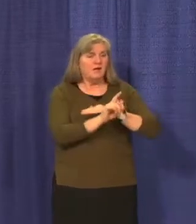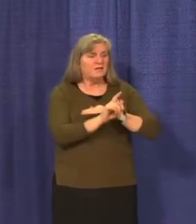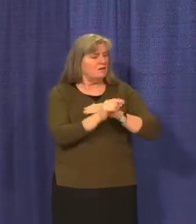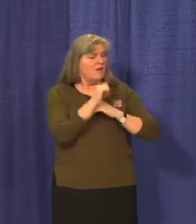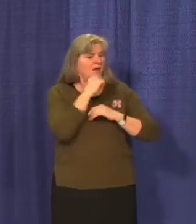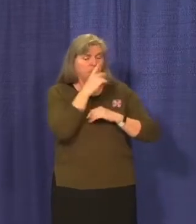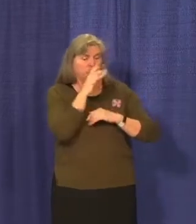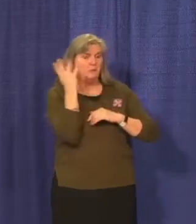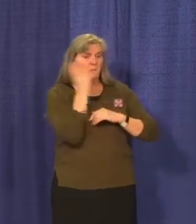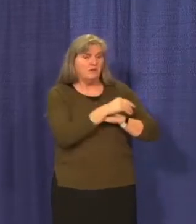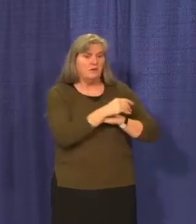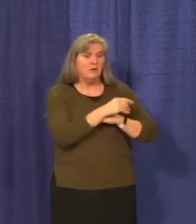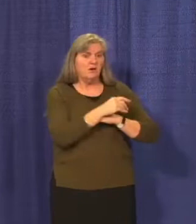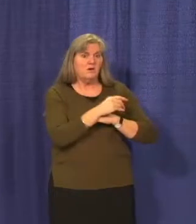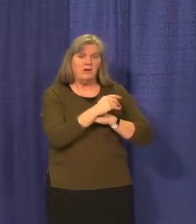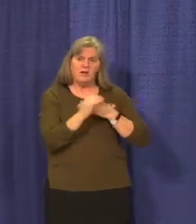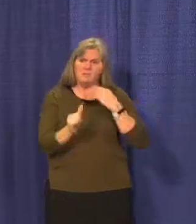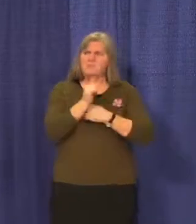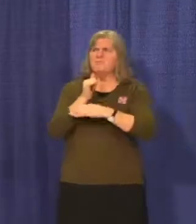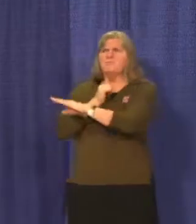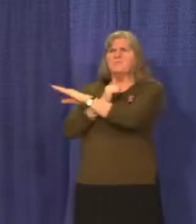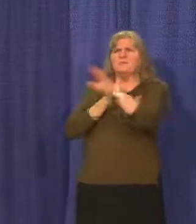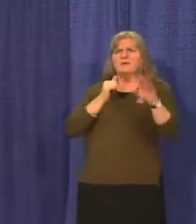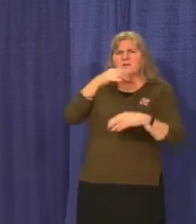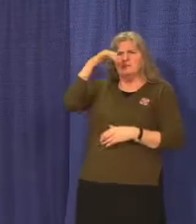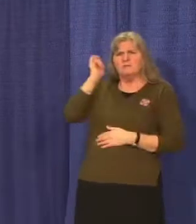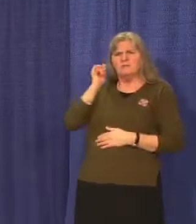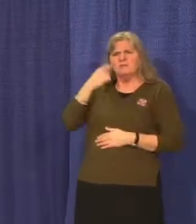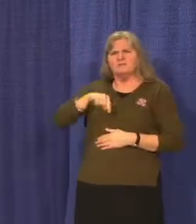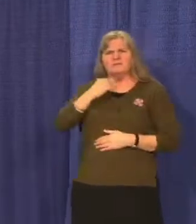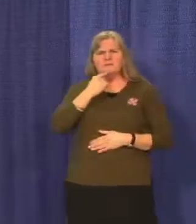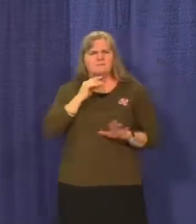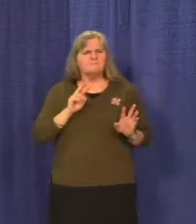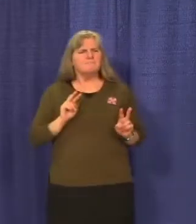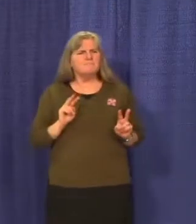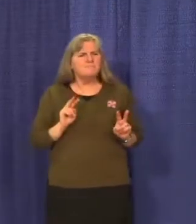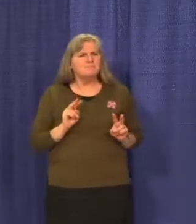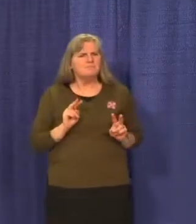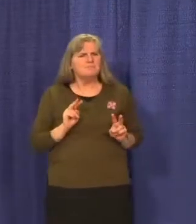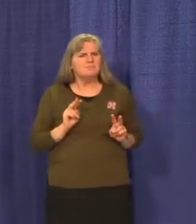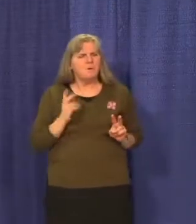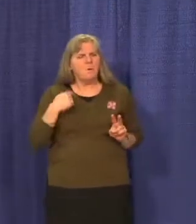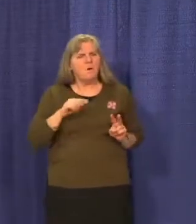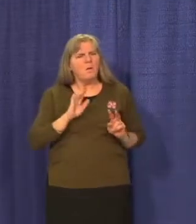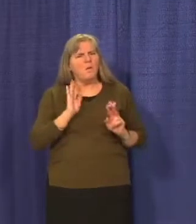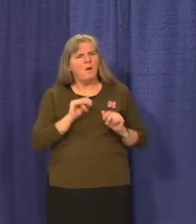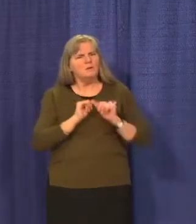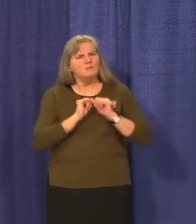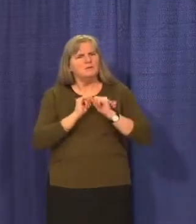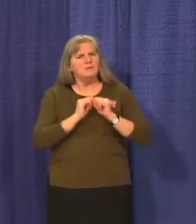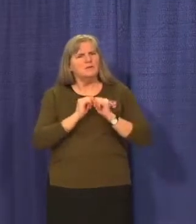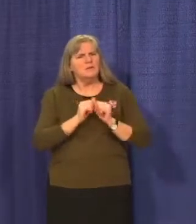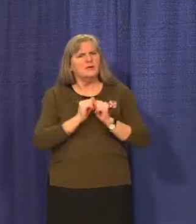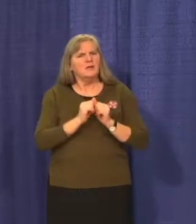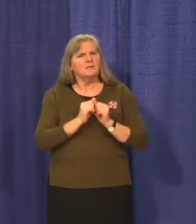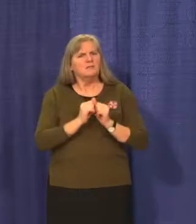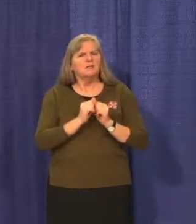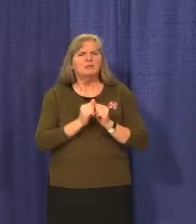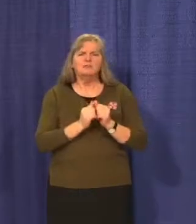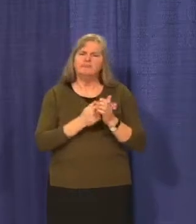requirements but all Yukoners at risk and we take these actions very fiercely. We will continue to enforce the